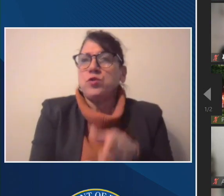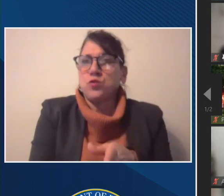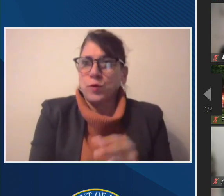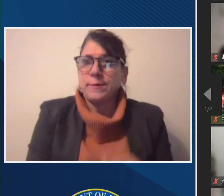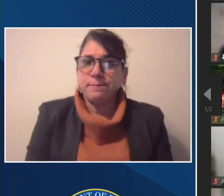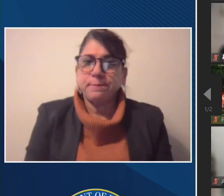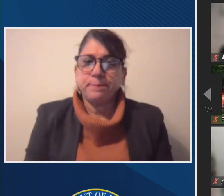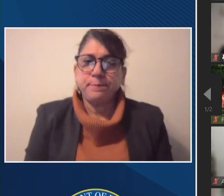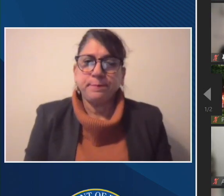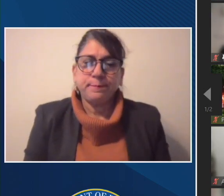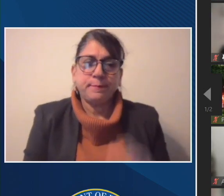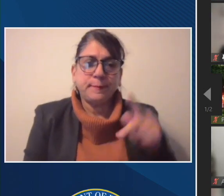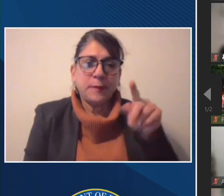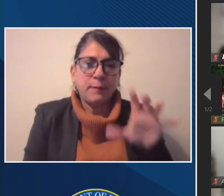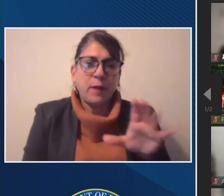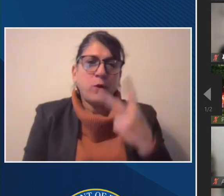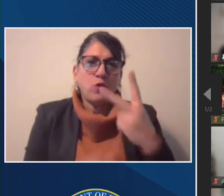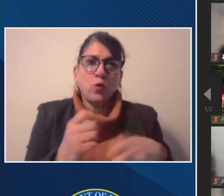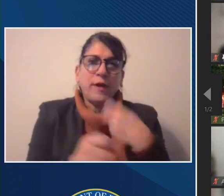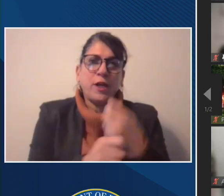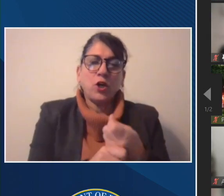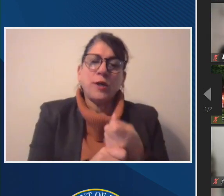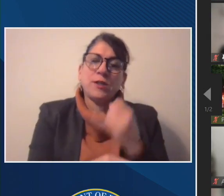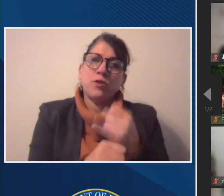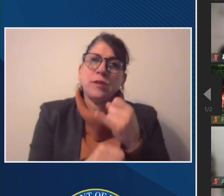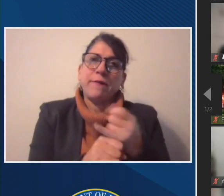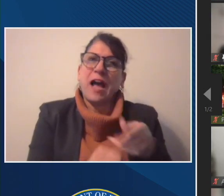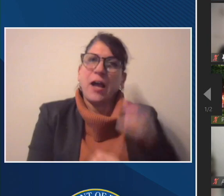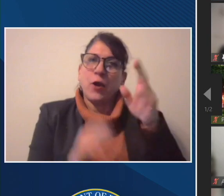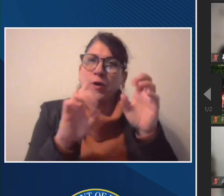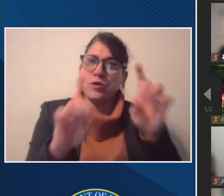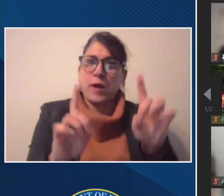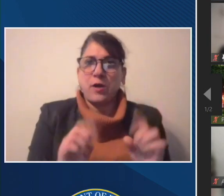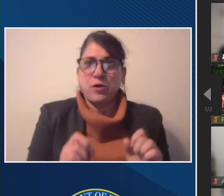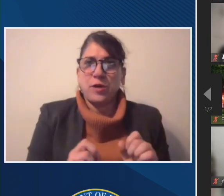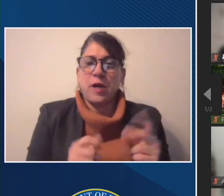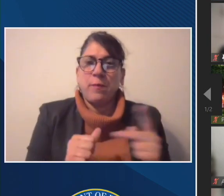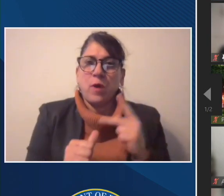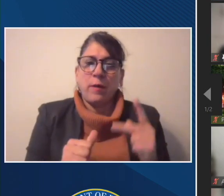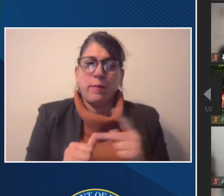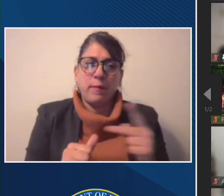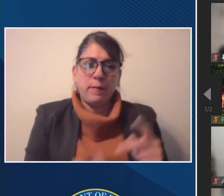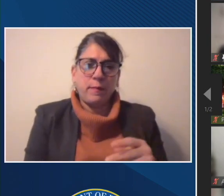Public two-year institutions of higher education. Primary Jo Alice Blondin.